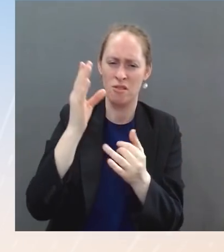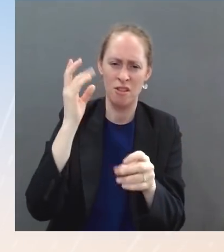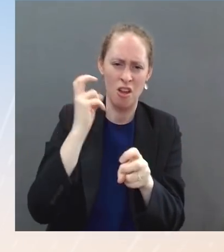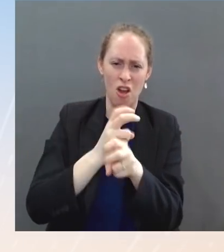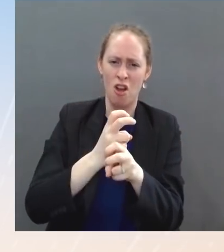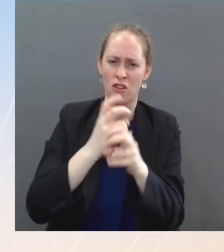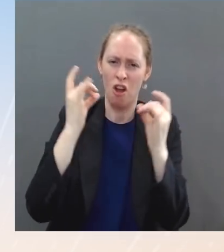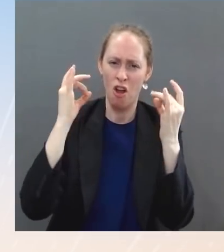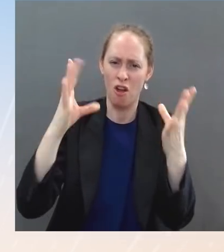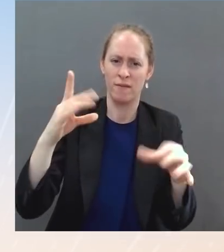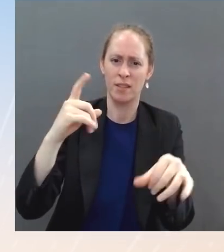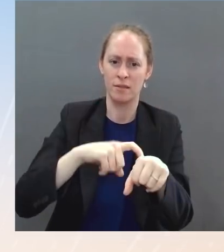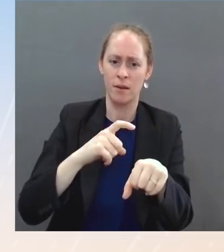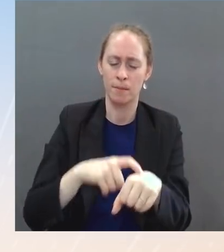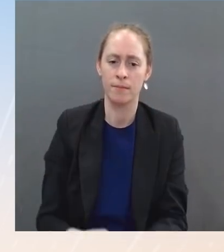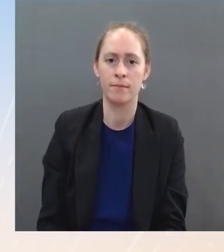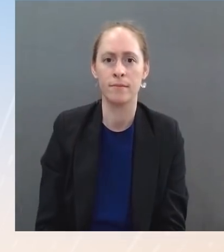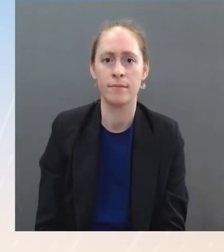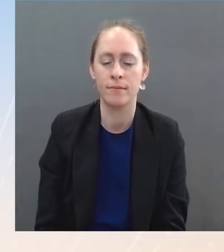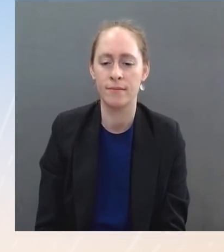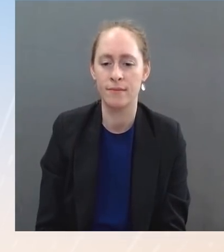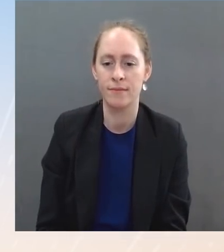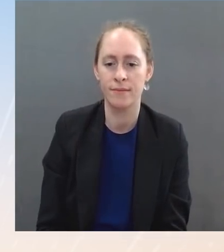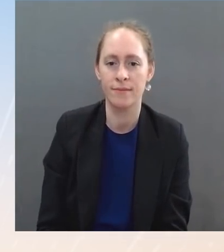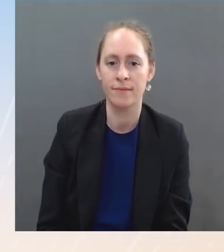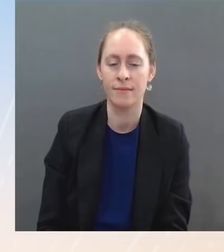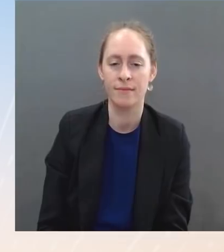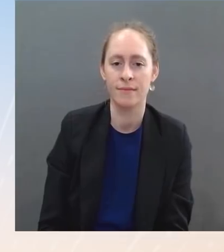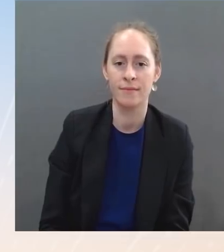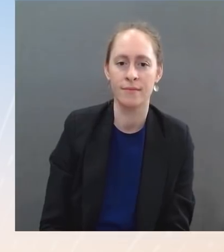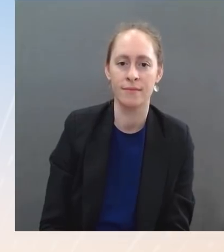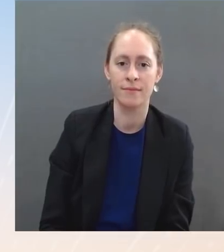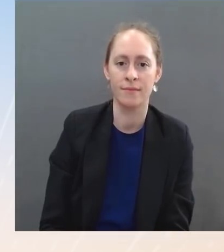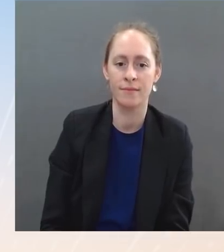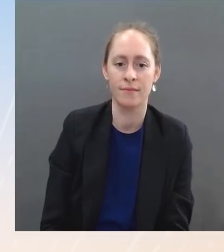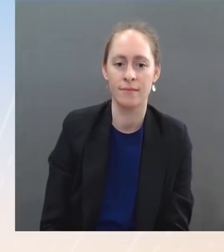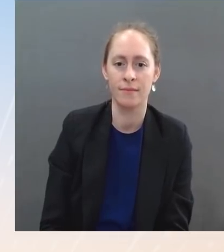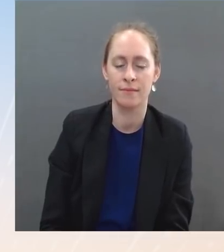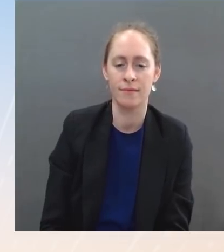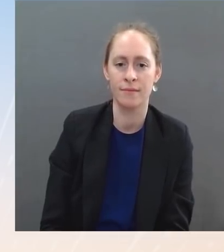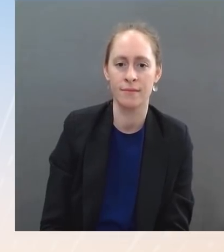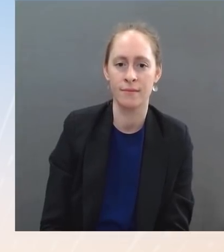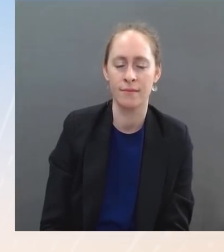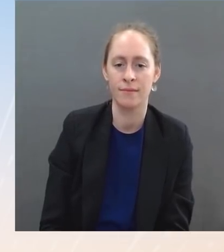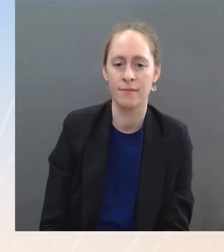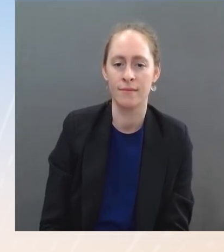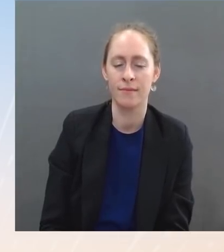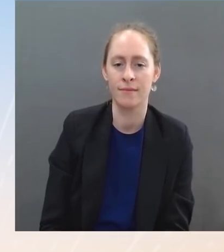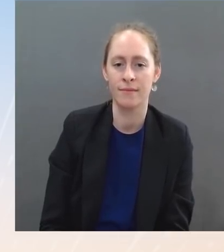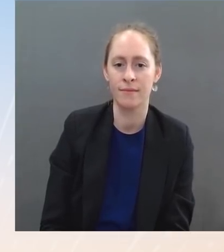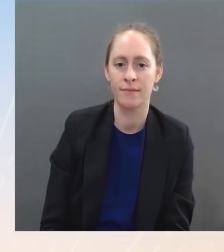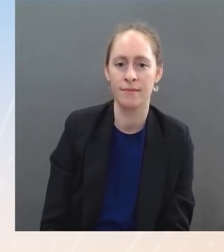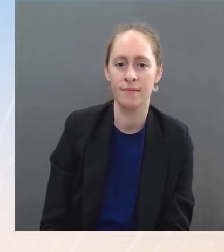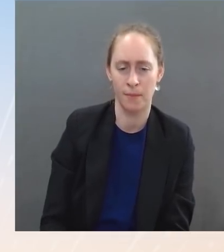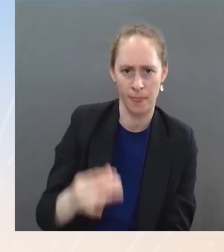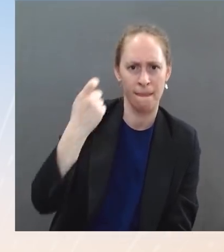The Press: On the Ukraine atrocities, Jake referenced some of the images that all our news organizations have been gathering.